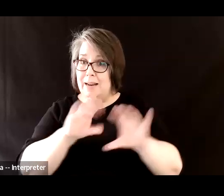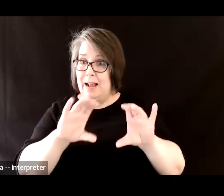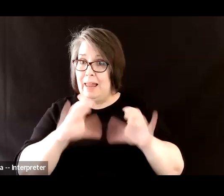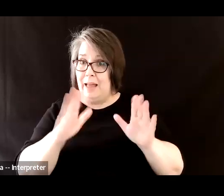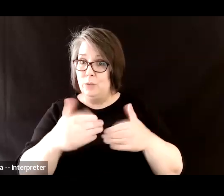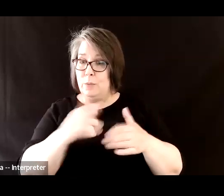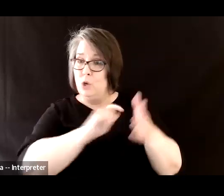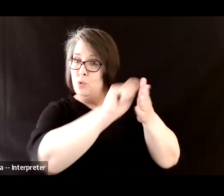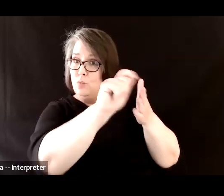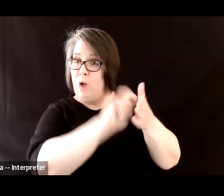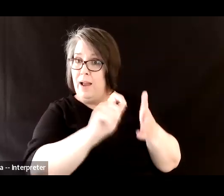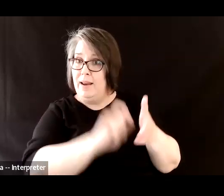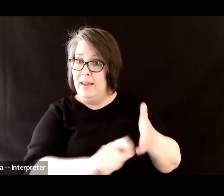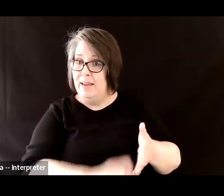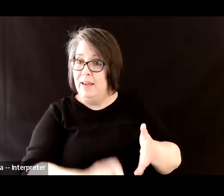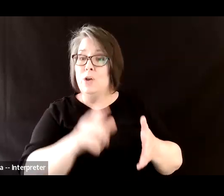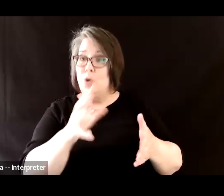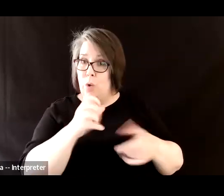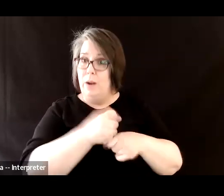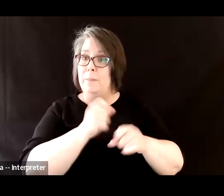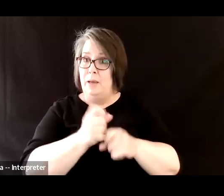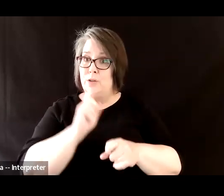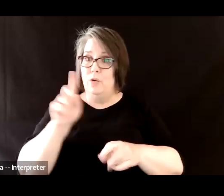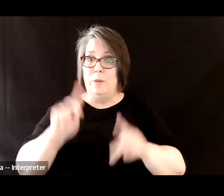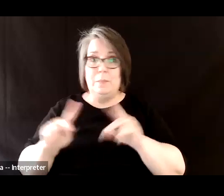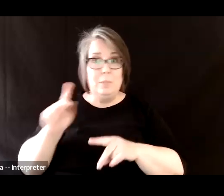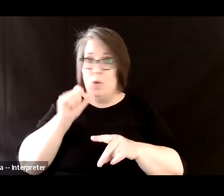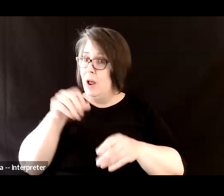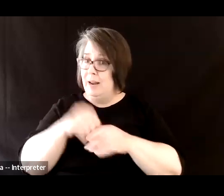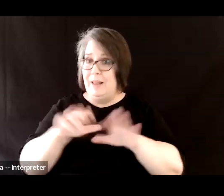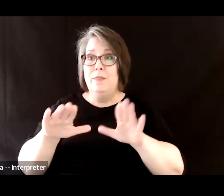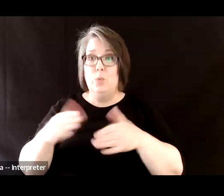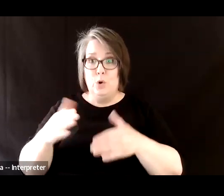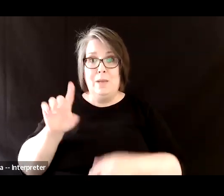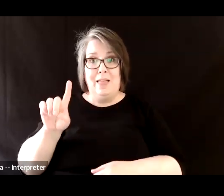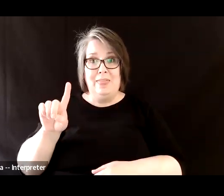whiteboard. You want to make sure that the folks that are not in that room, your potential audience is able